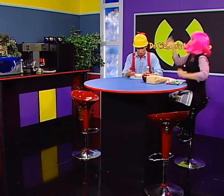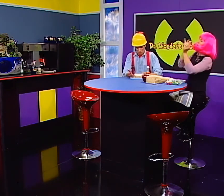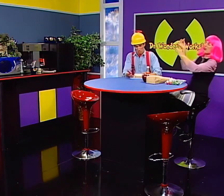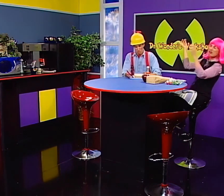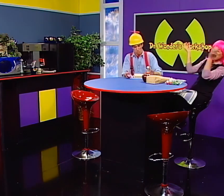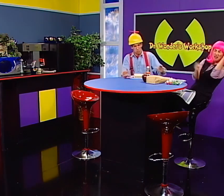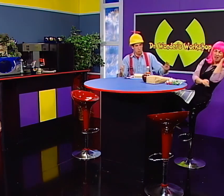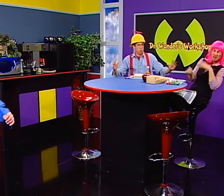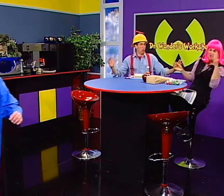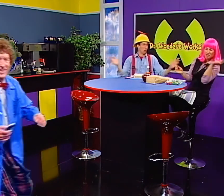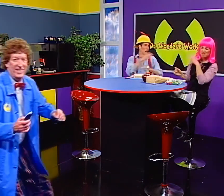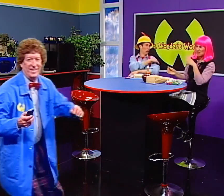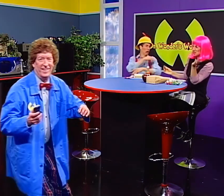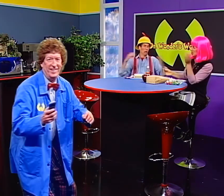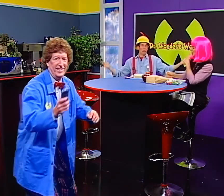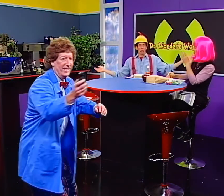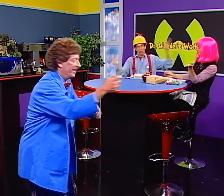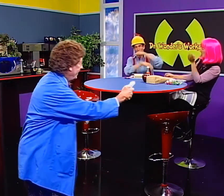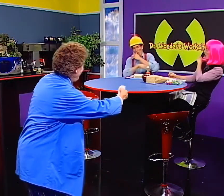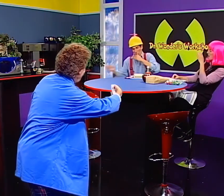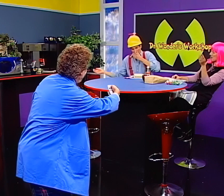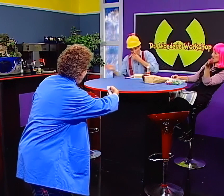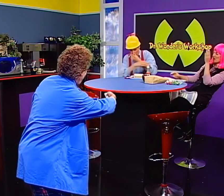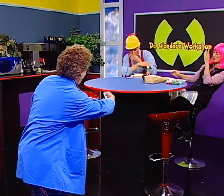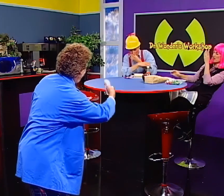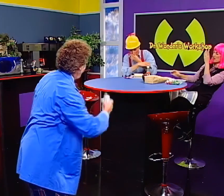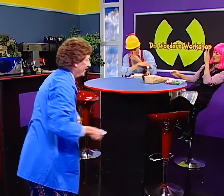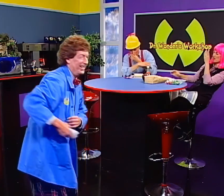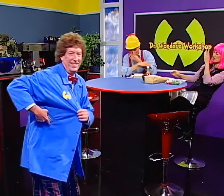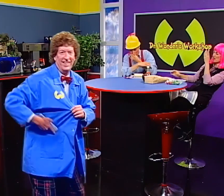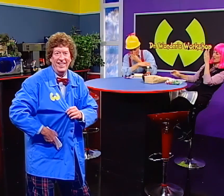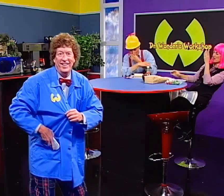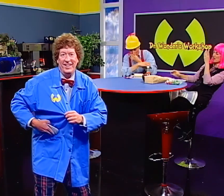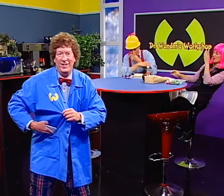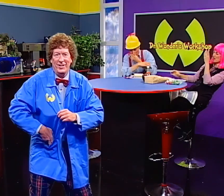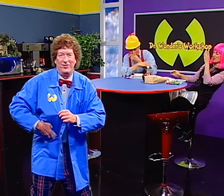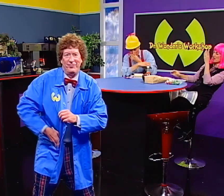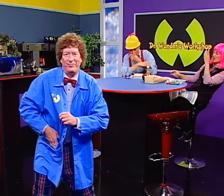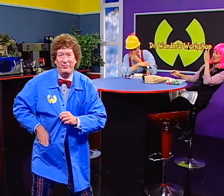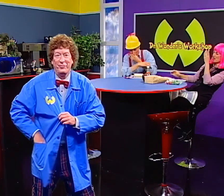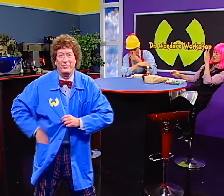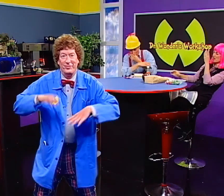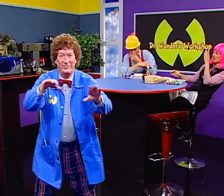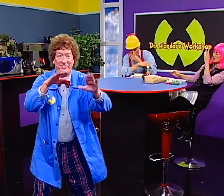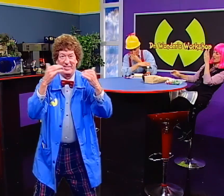OH, OH, OH. (CLICK)